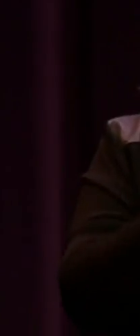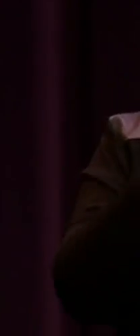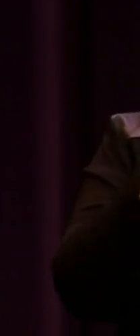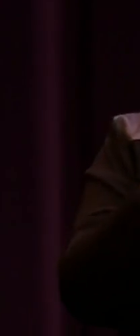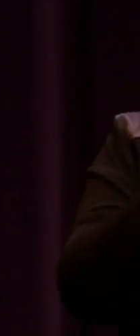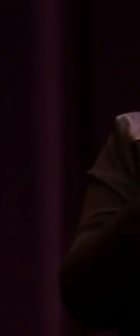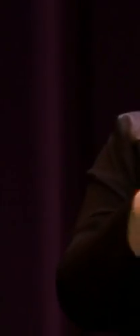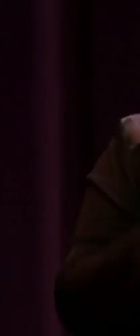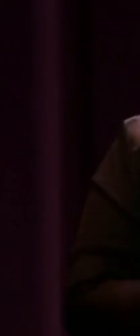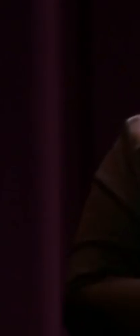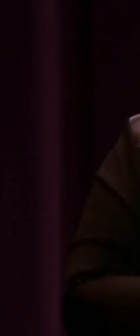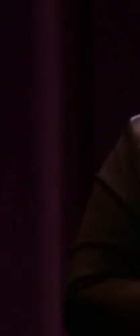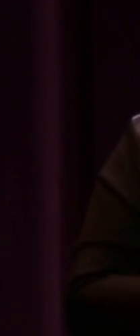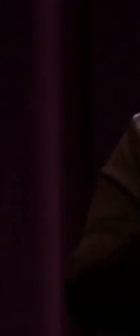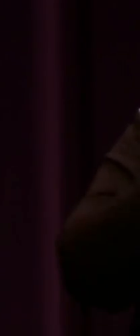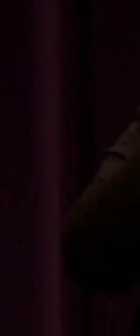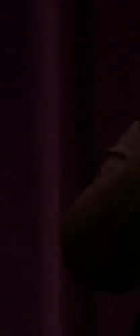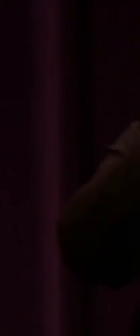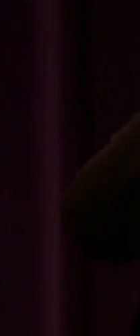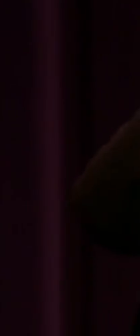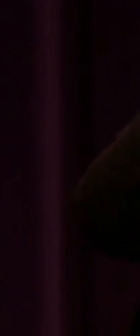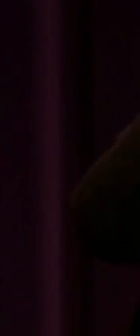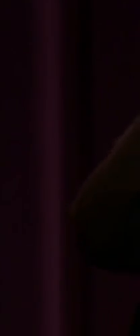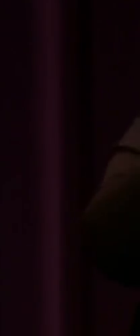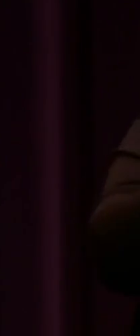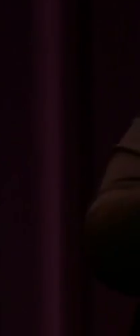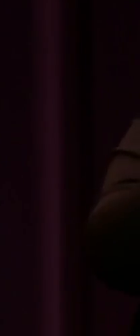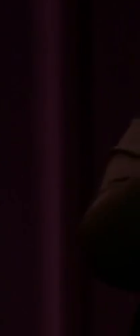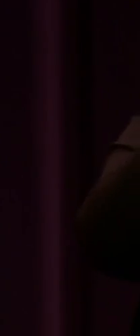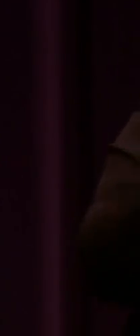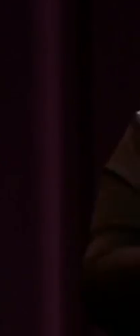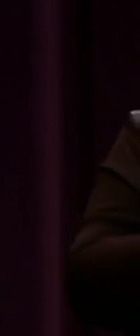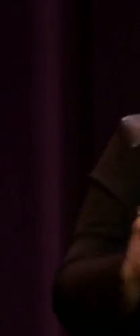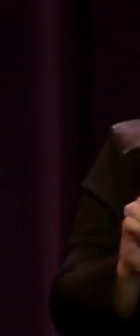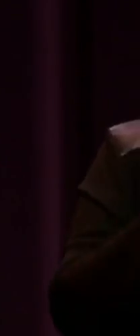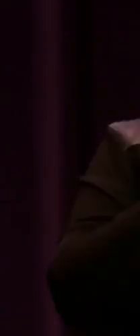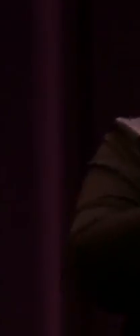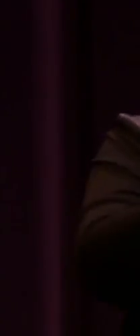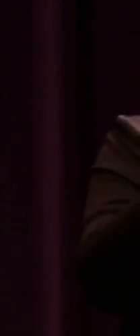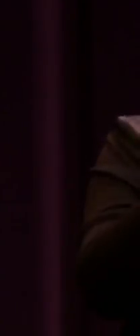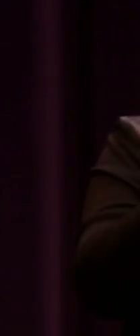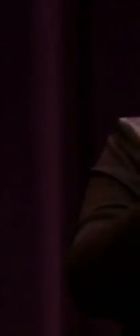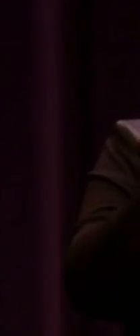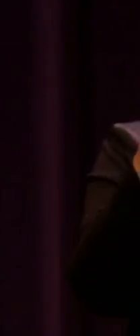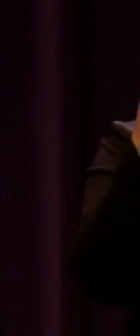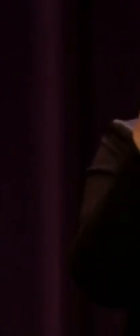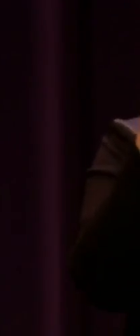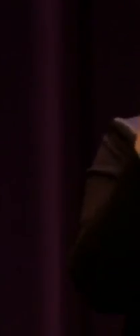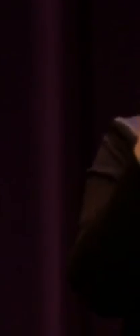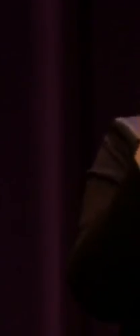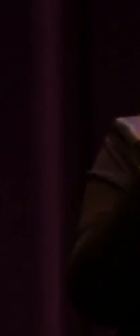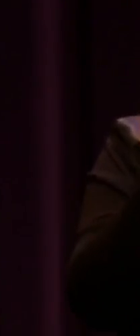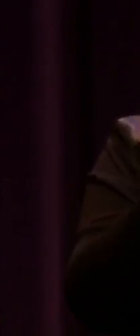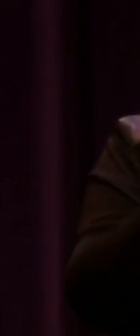I WAS A TEACHER IN FAR SOUTHEAST AT MOTEN IN THE EARLY '70s AND